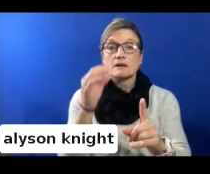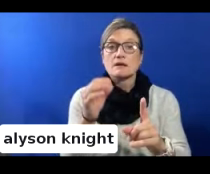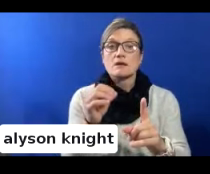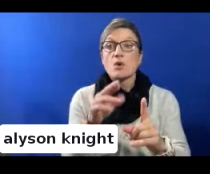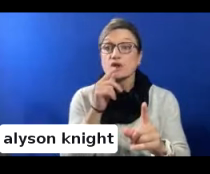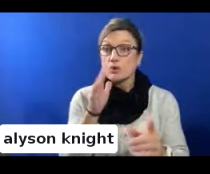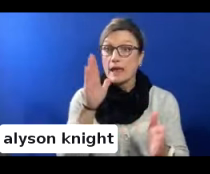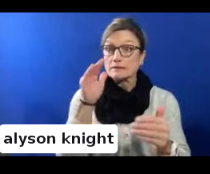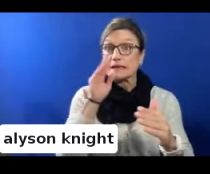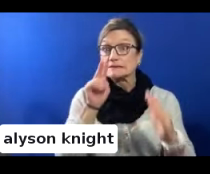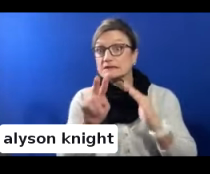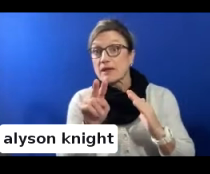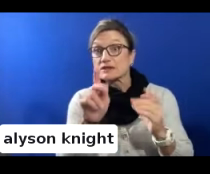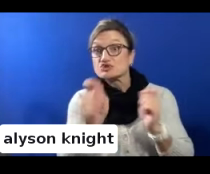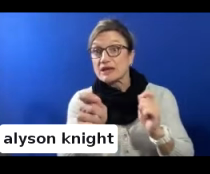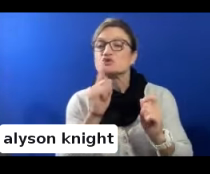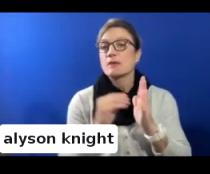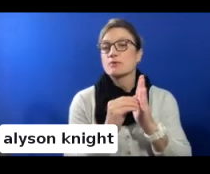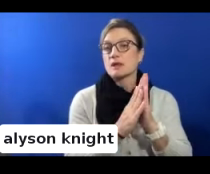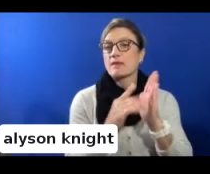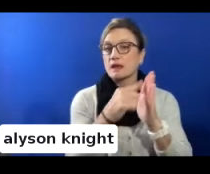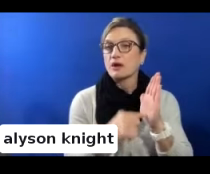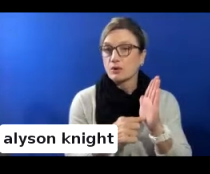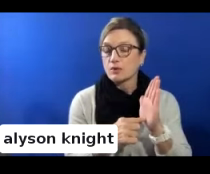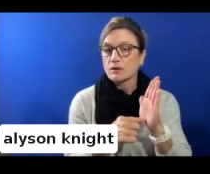then you can state that anticipated change here and why it is needed.